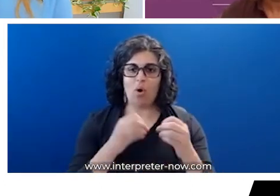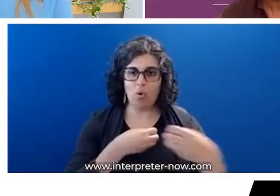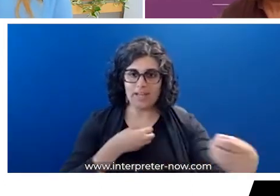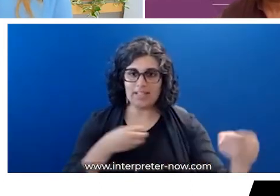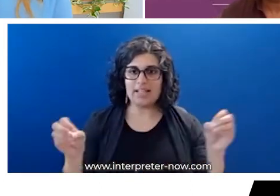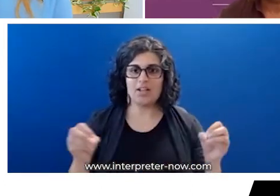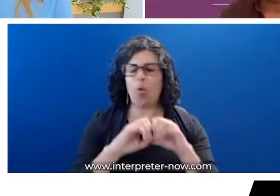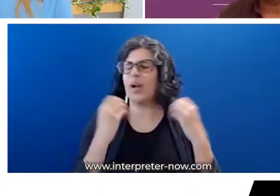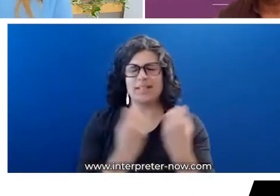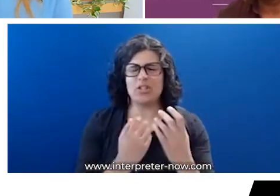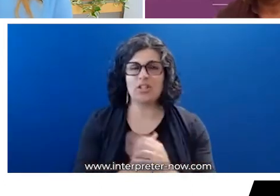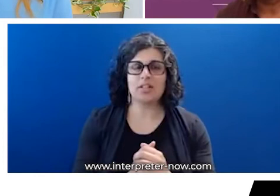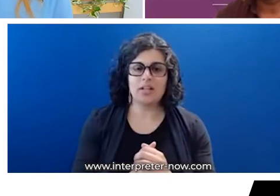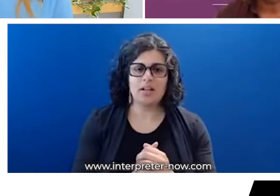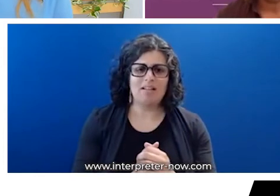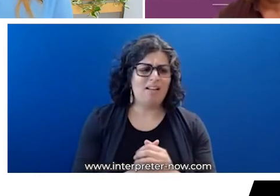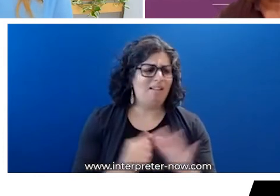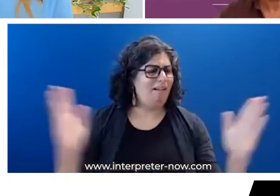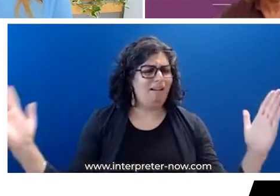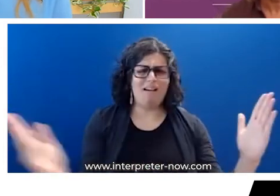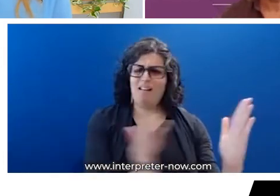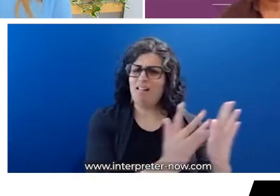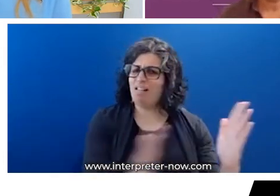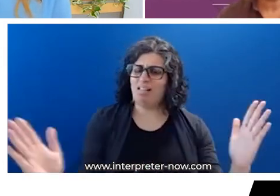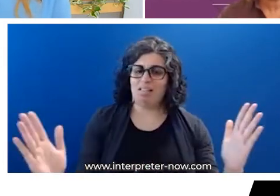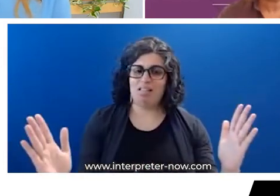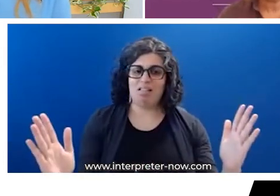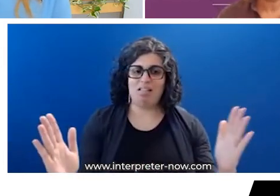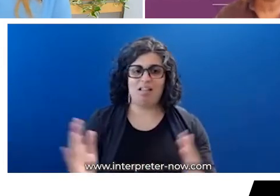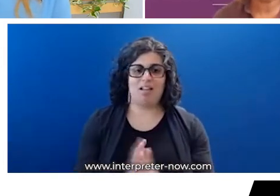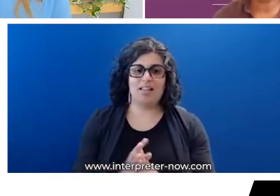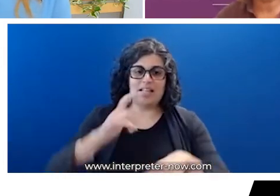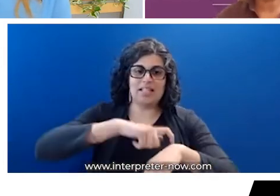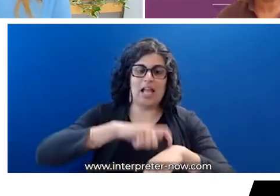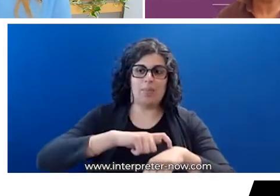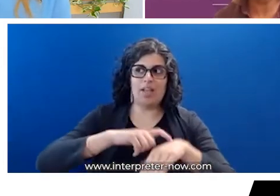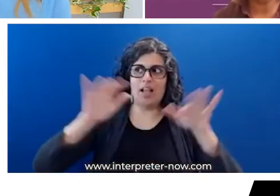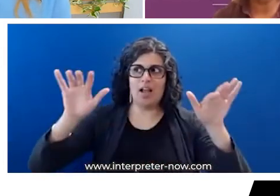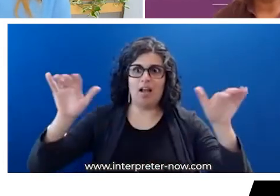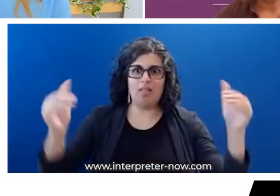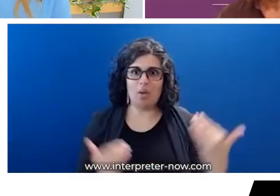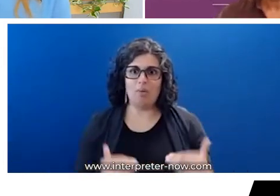It's all of those key critical areas. The rate in which the timing of the promotions that are occurring.